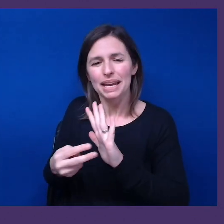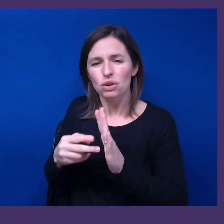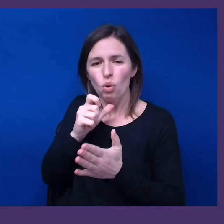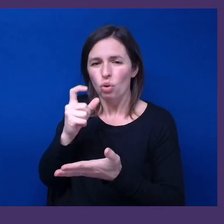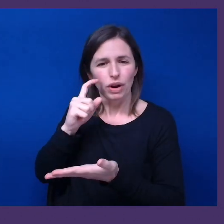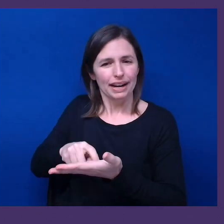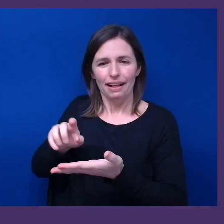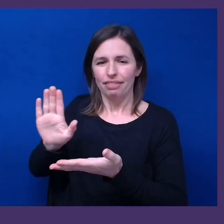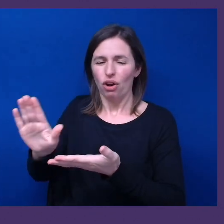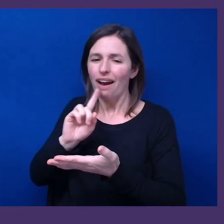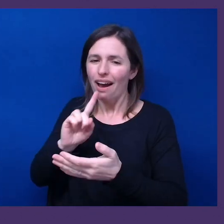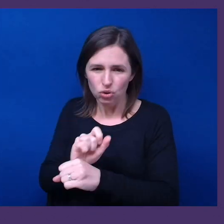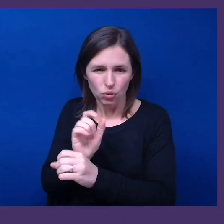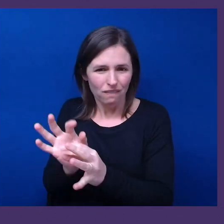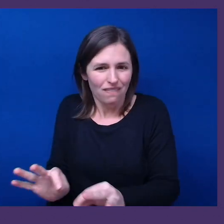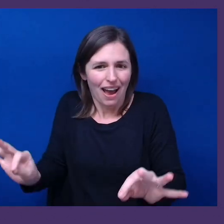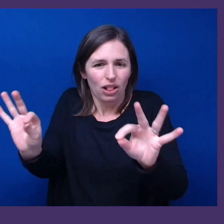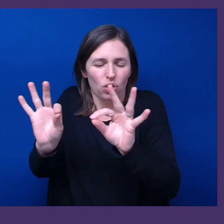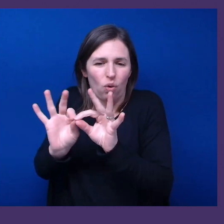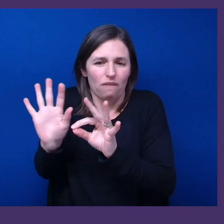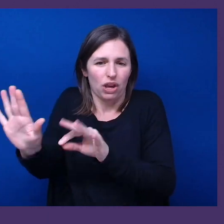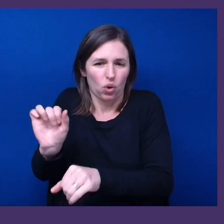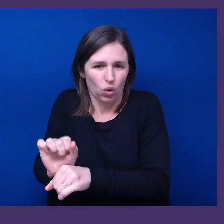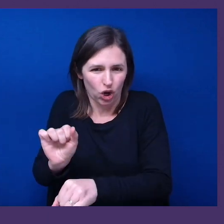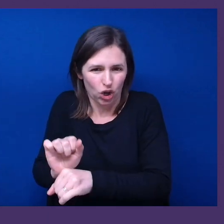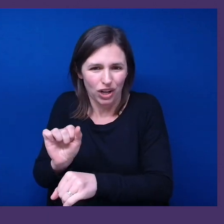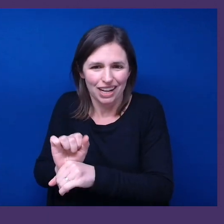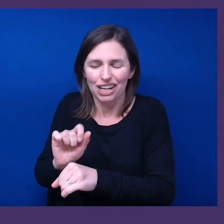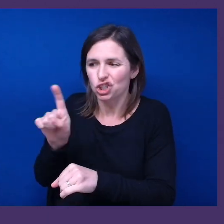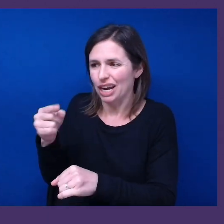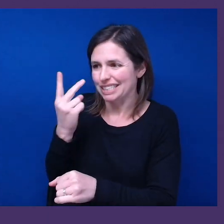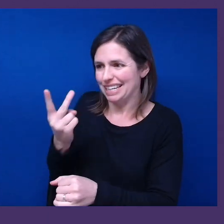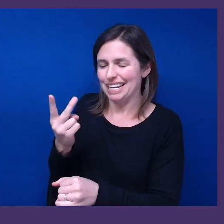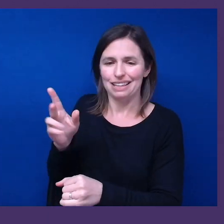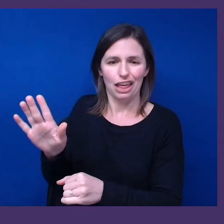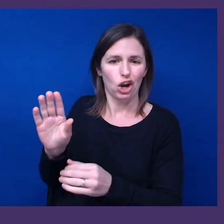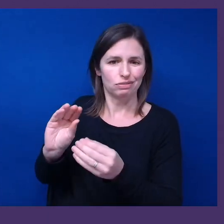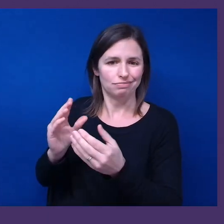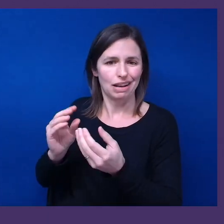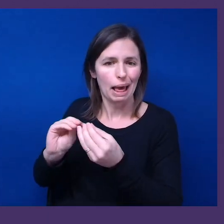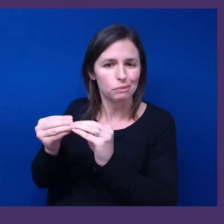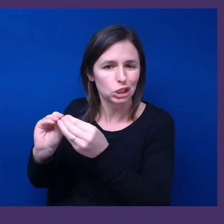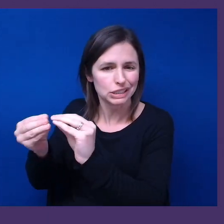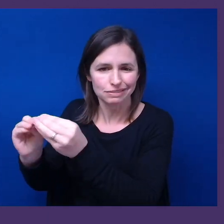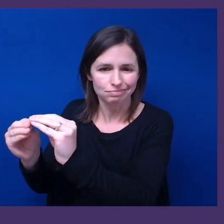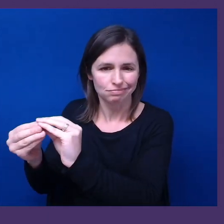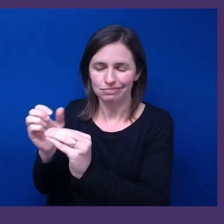So, with all of that said, AI must be a tool for inclusion, not another gatekeeper.